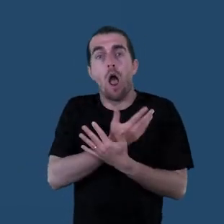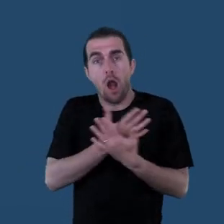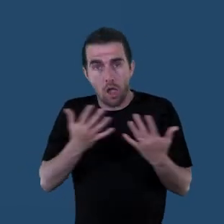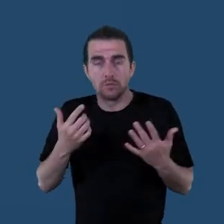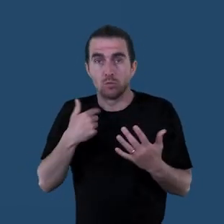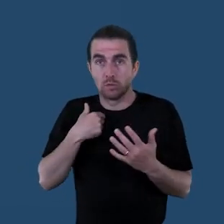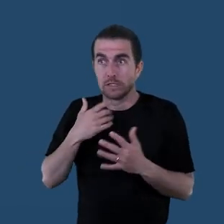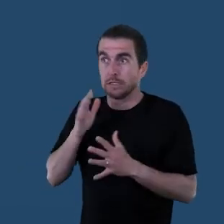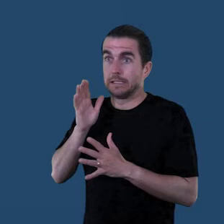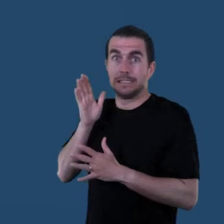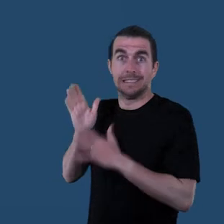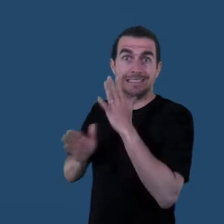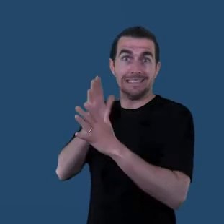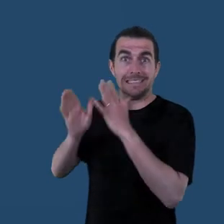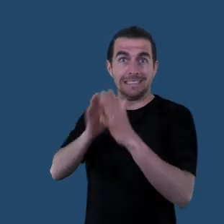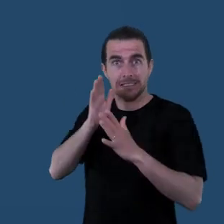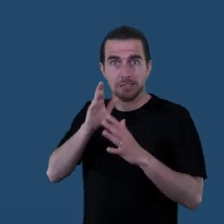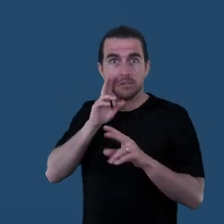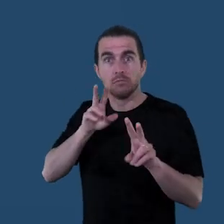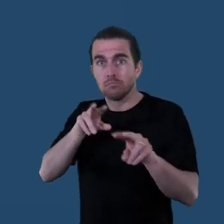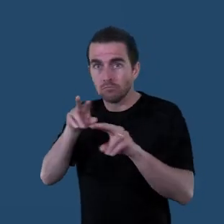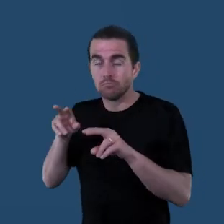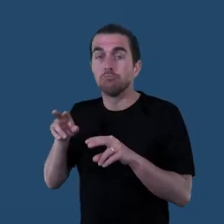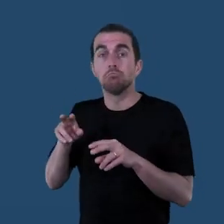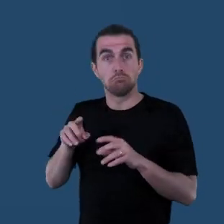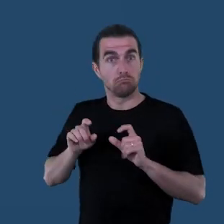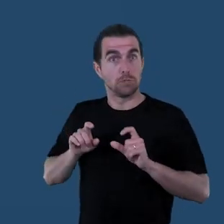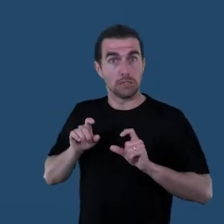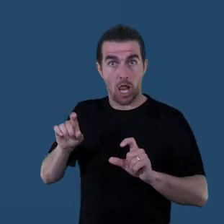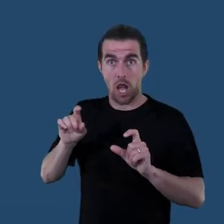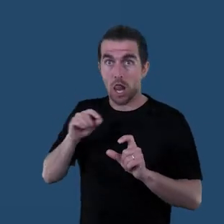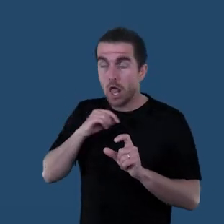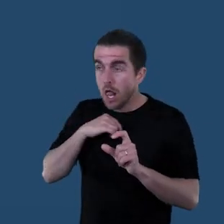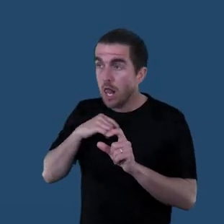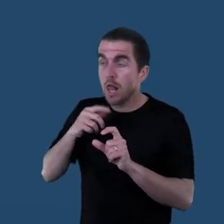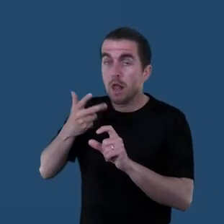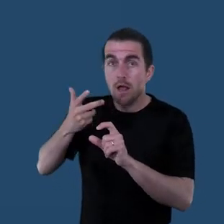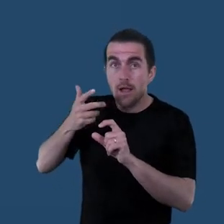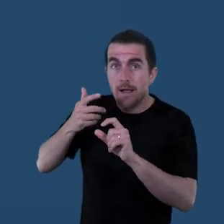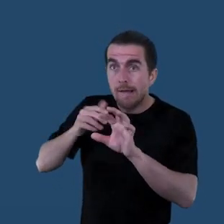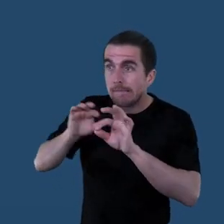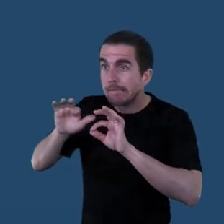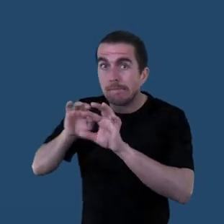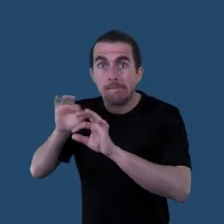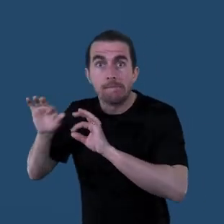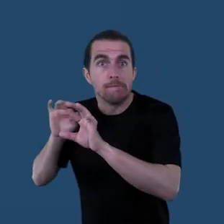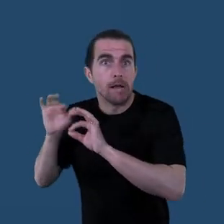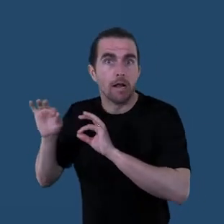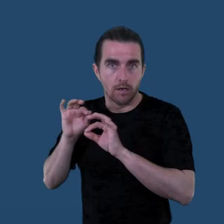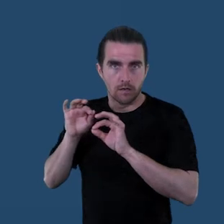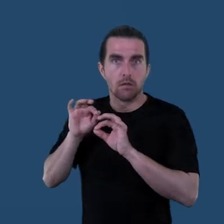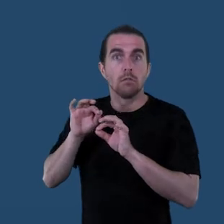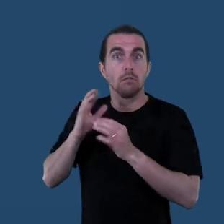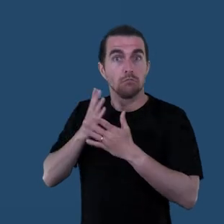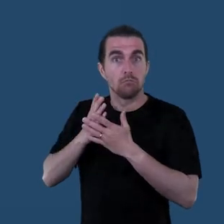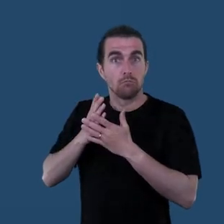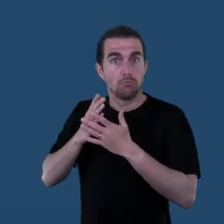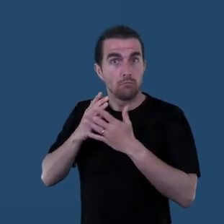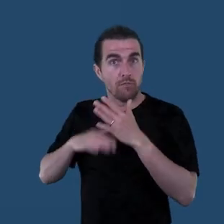there are places that we visit and that we can sample from nowadays, but the samples that we take are not whole animals anymore.